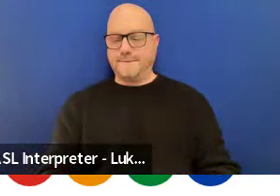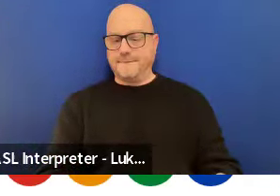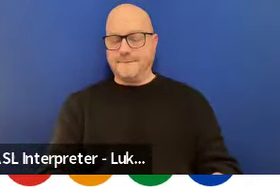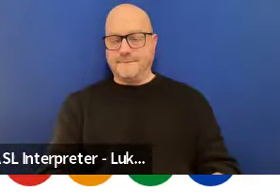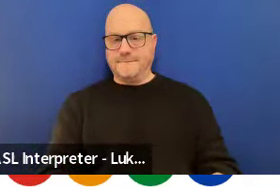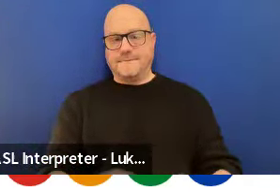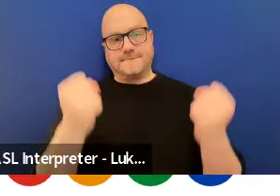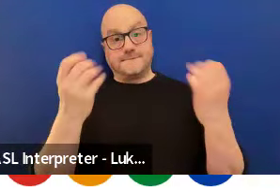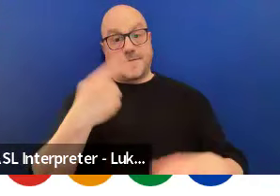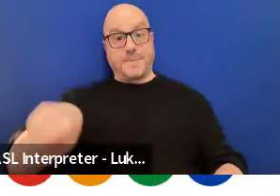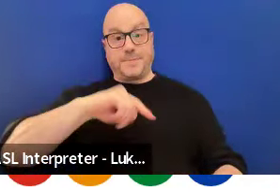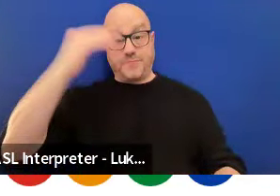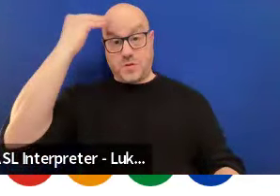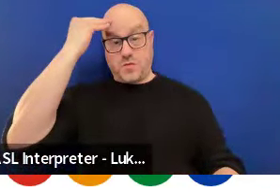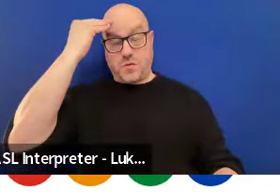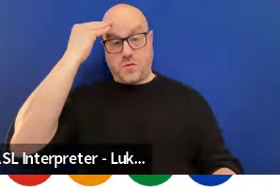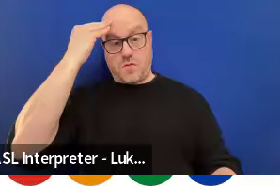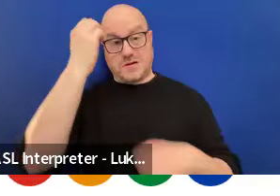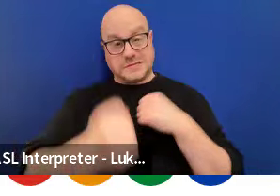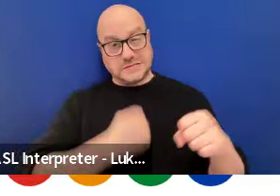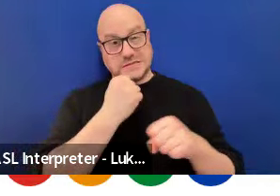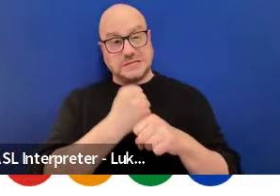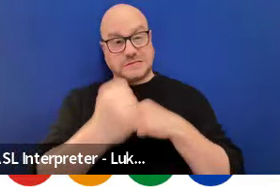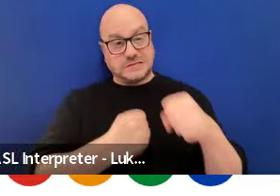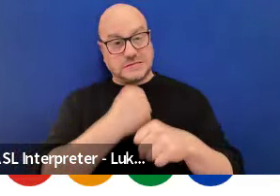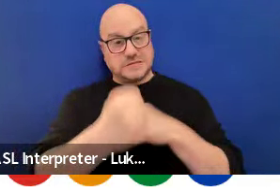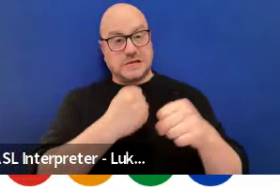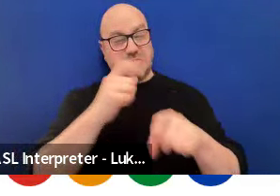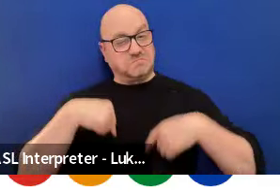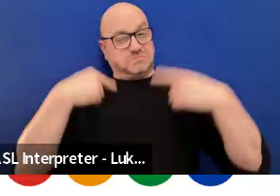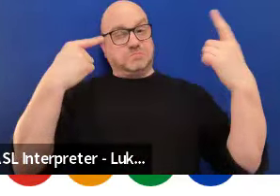THIS IS ON MAY 12TH.